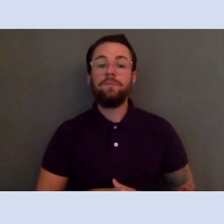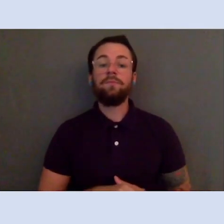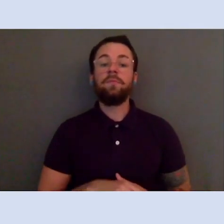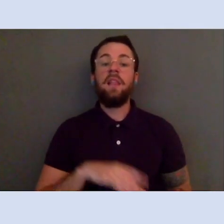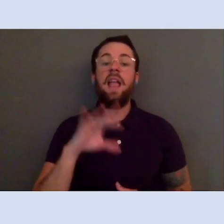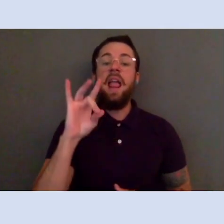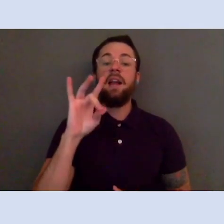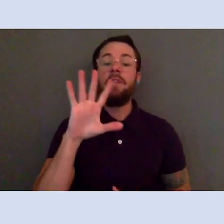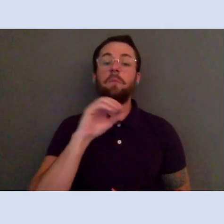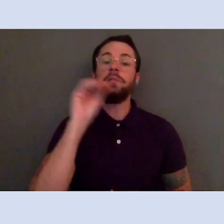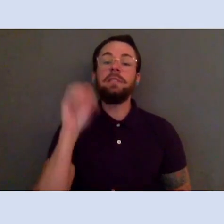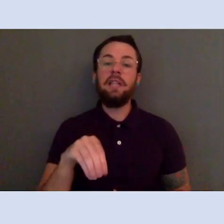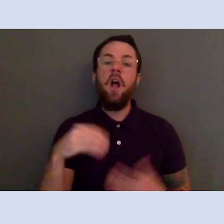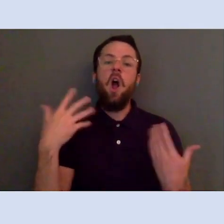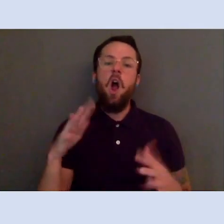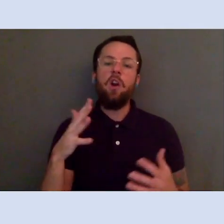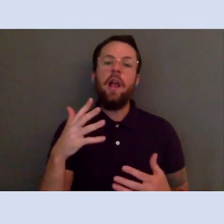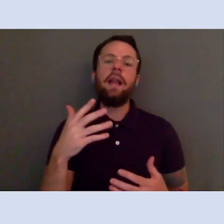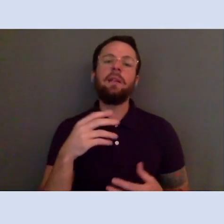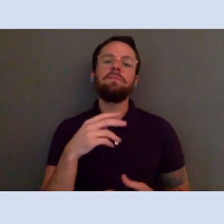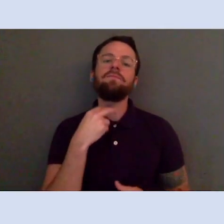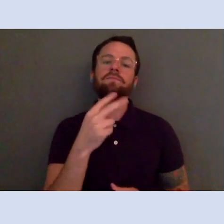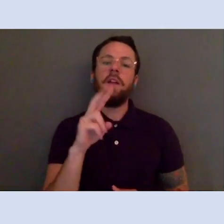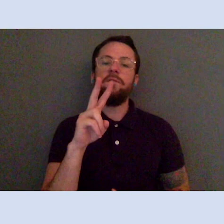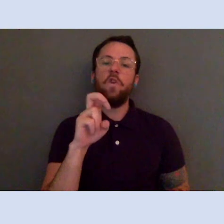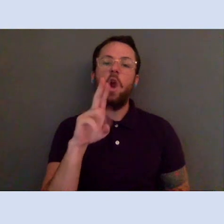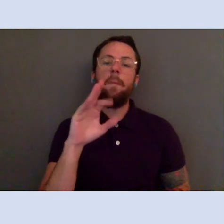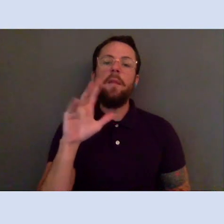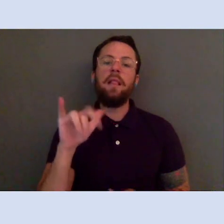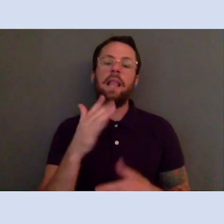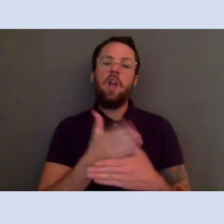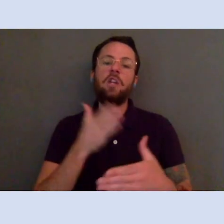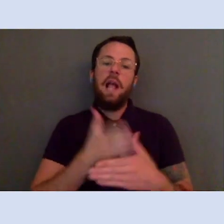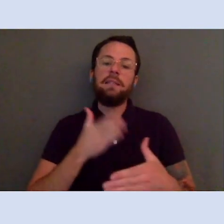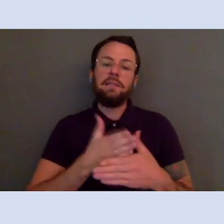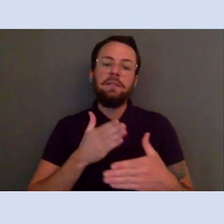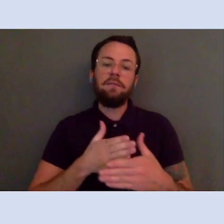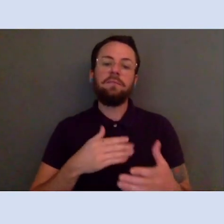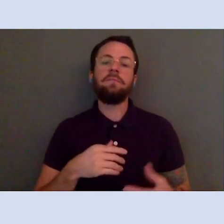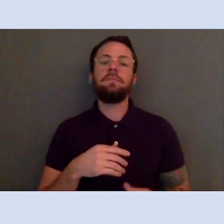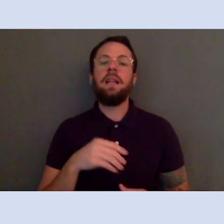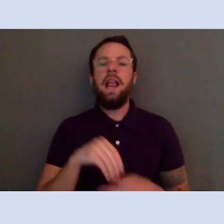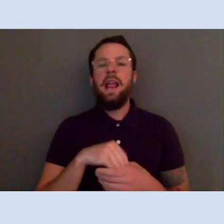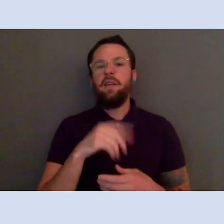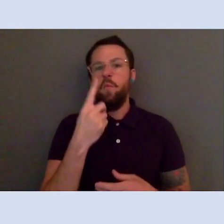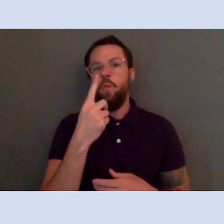And 30 percent have missed at least one day of school based on being bullied this year.